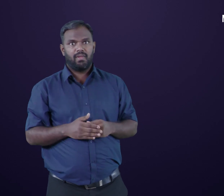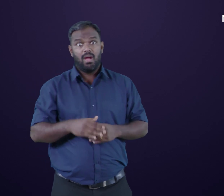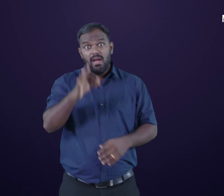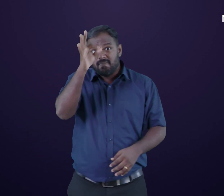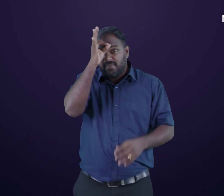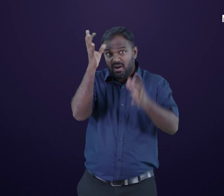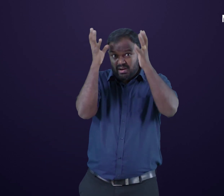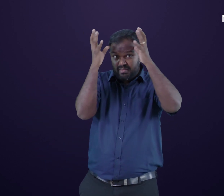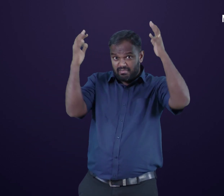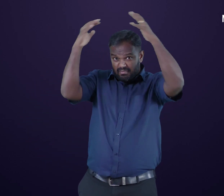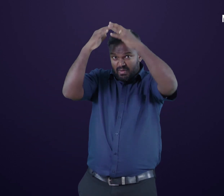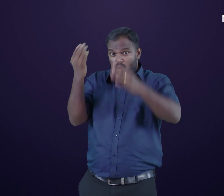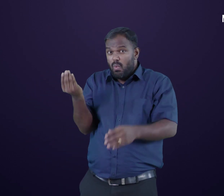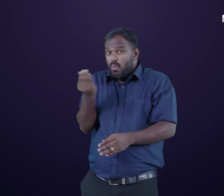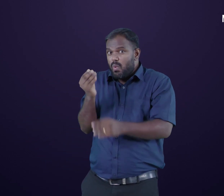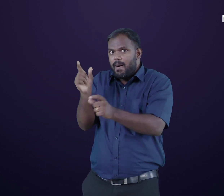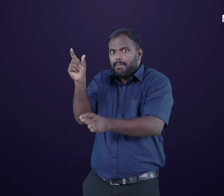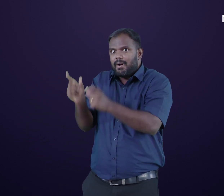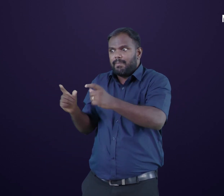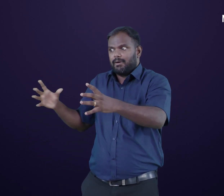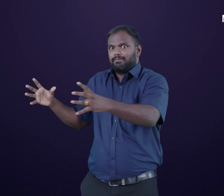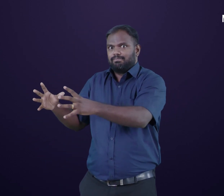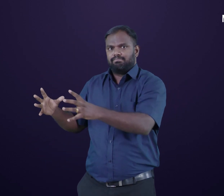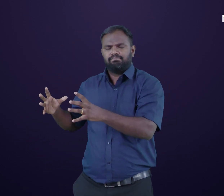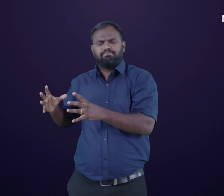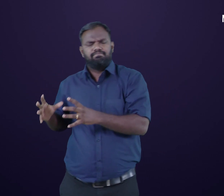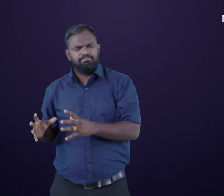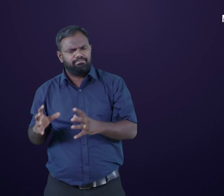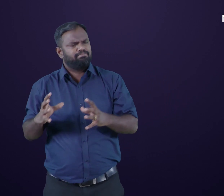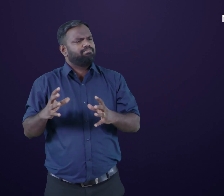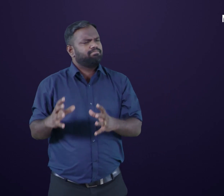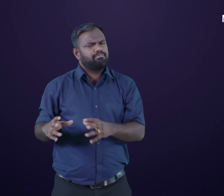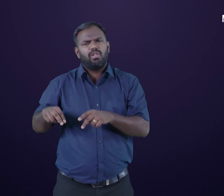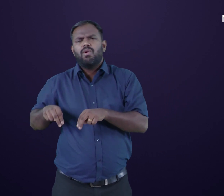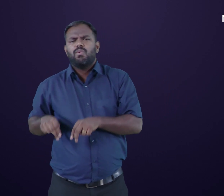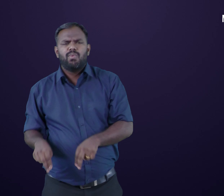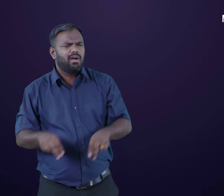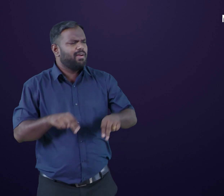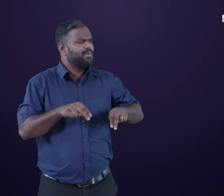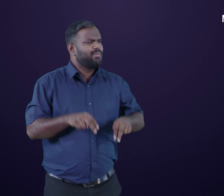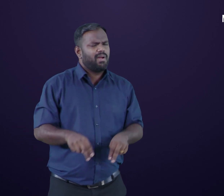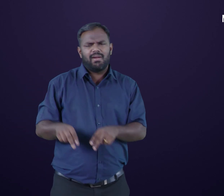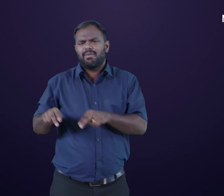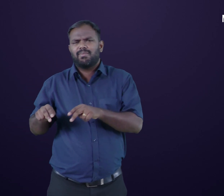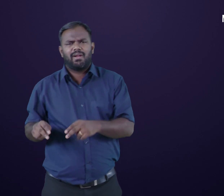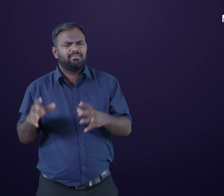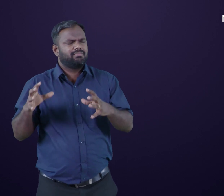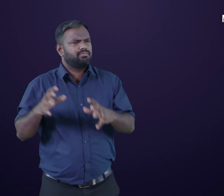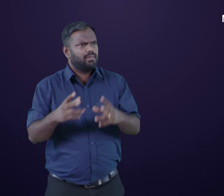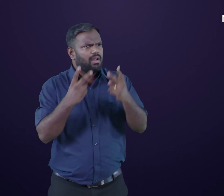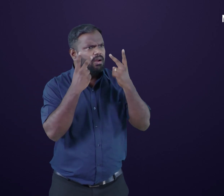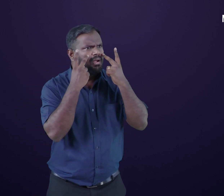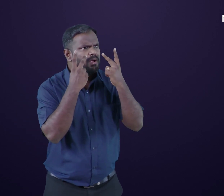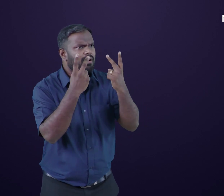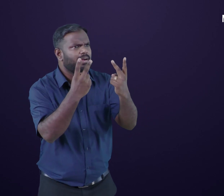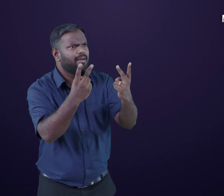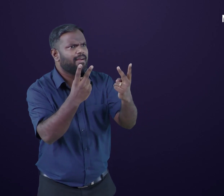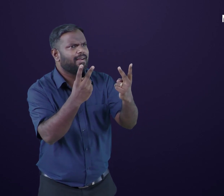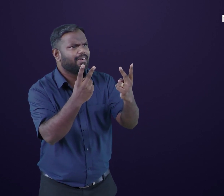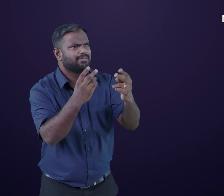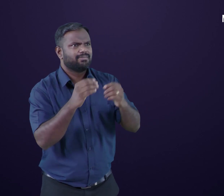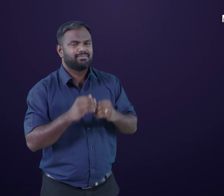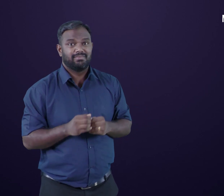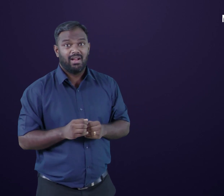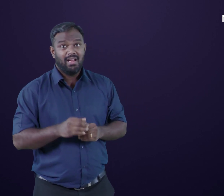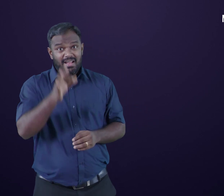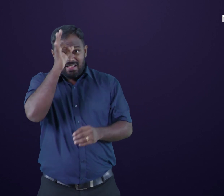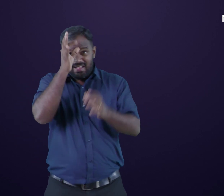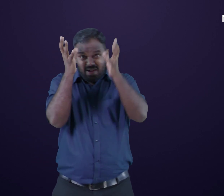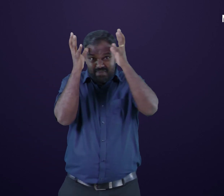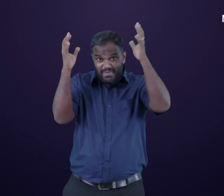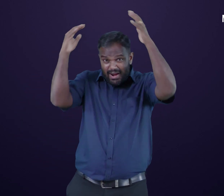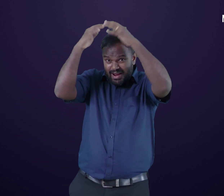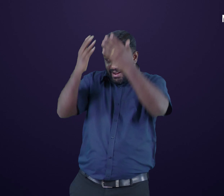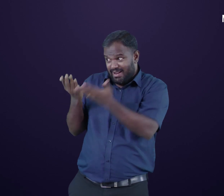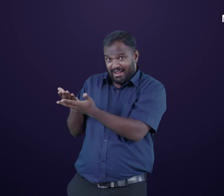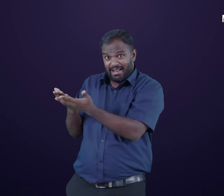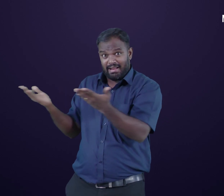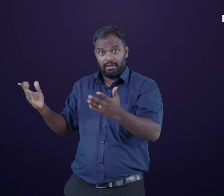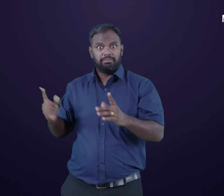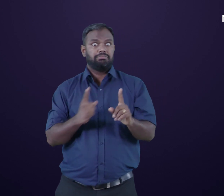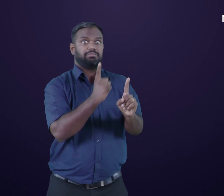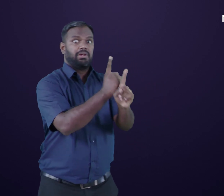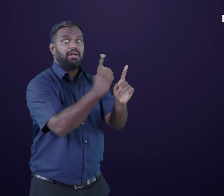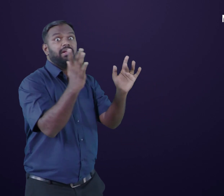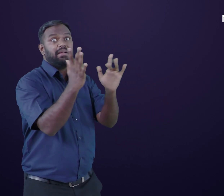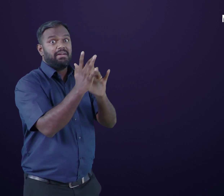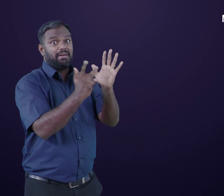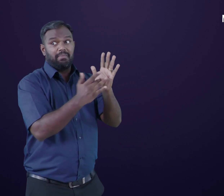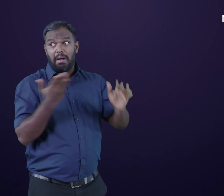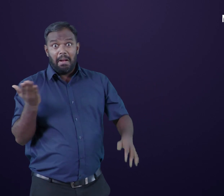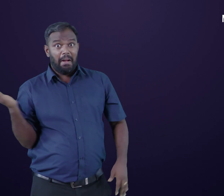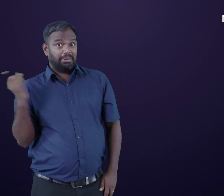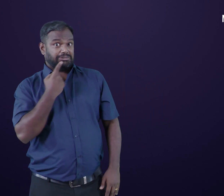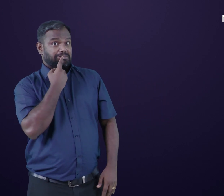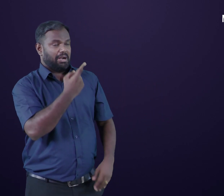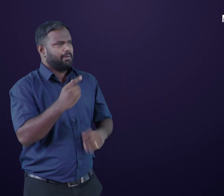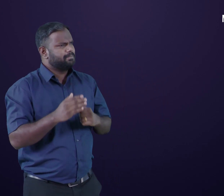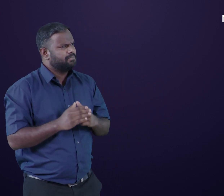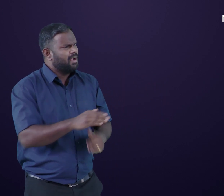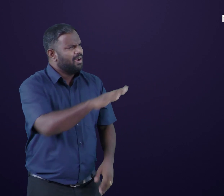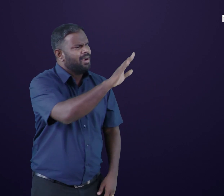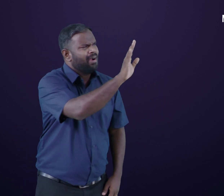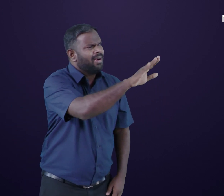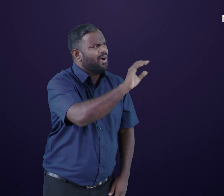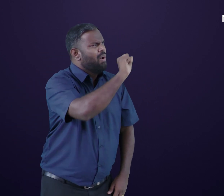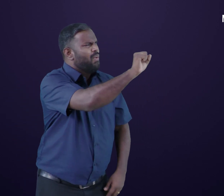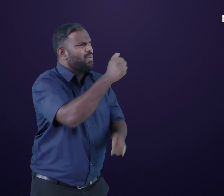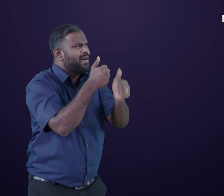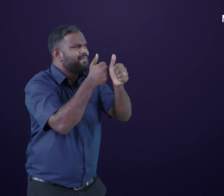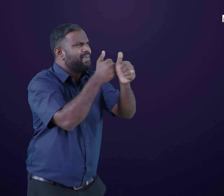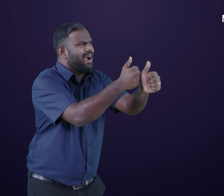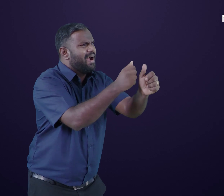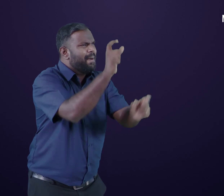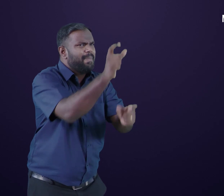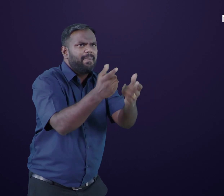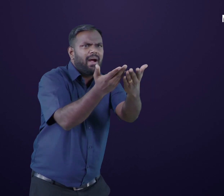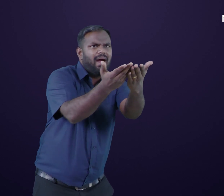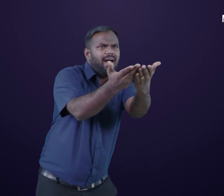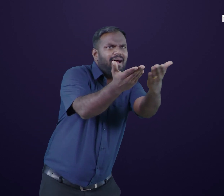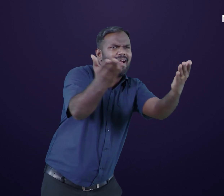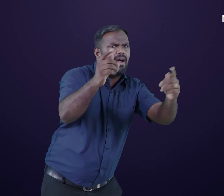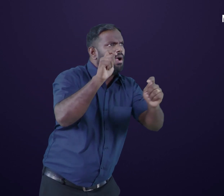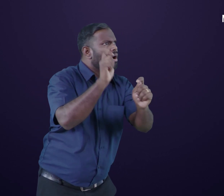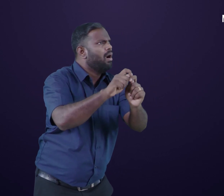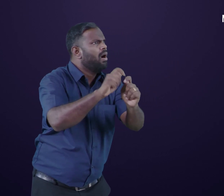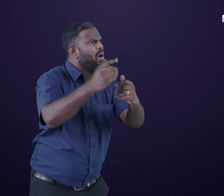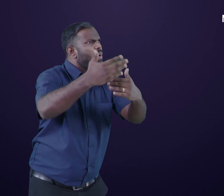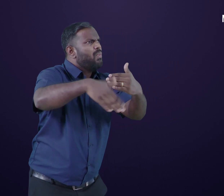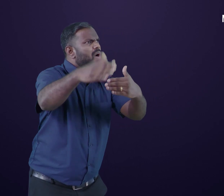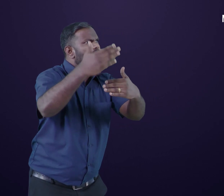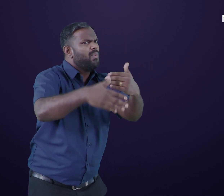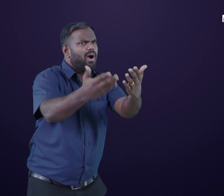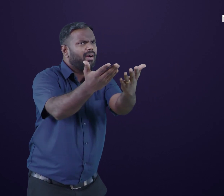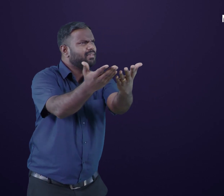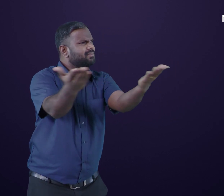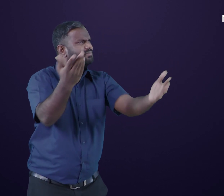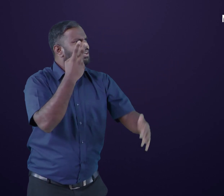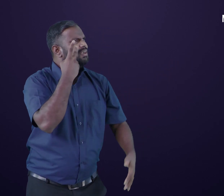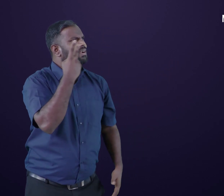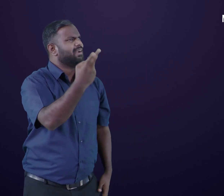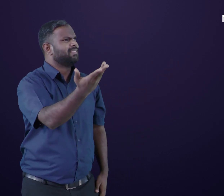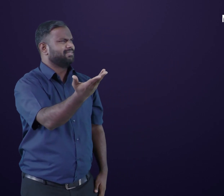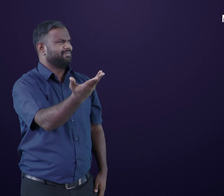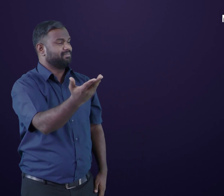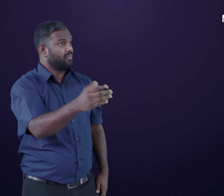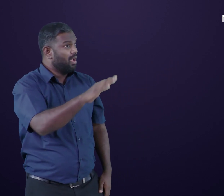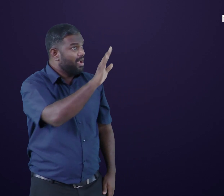Some Pharisees said to Jesus, “Look at your followers! Why are they doing this work